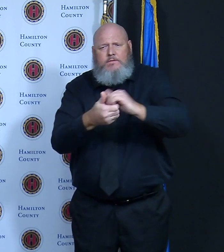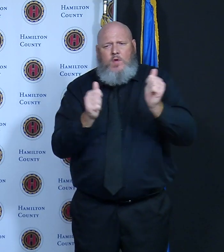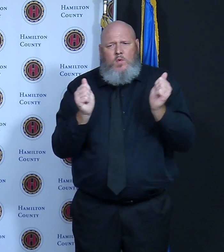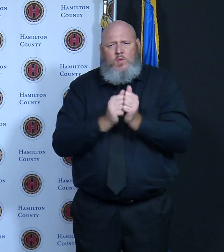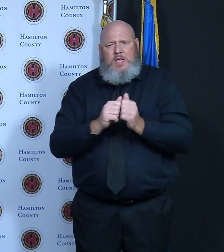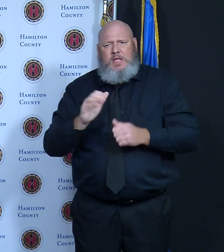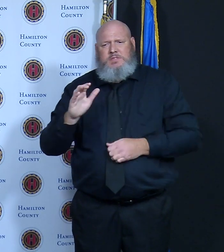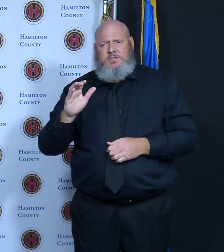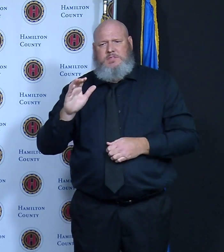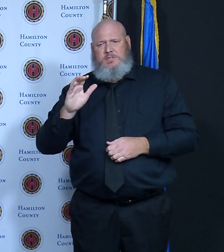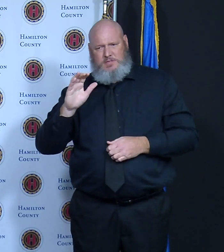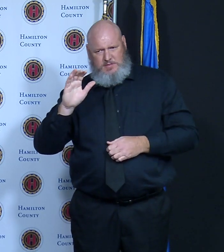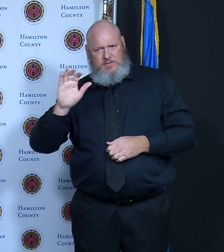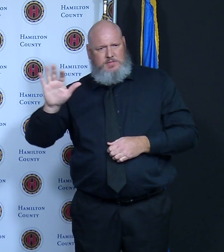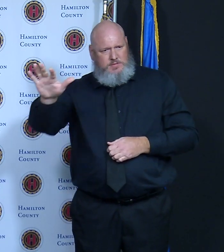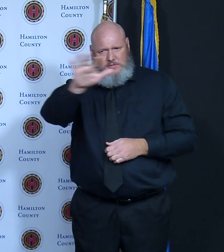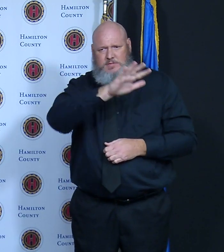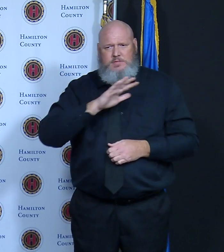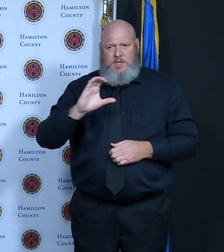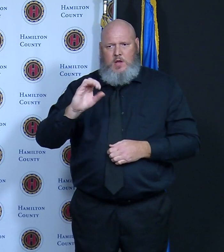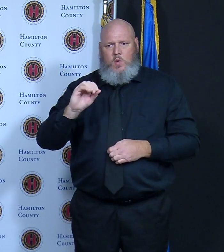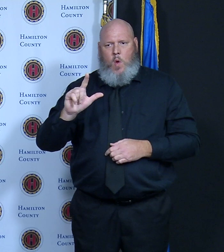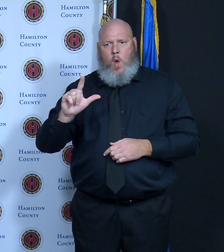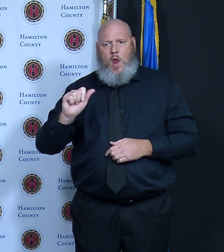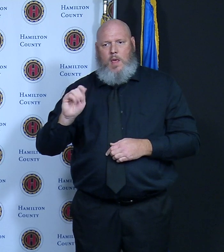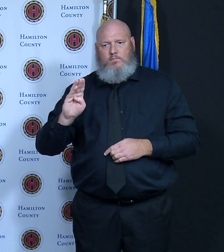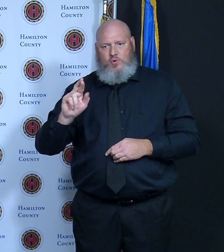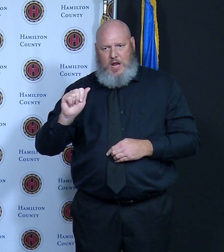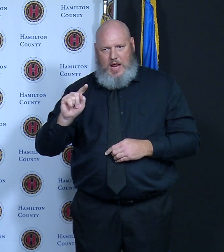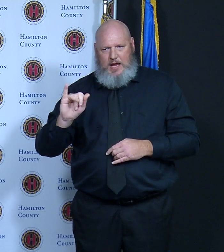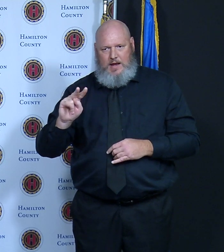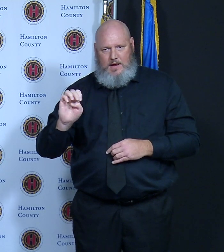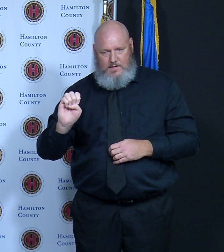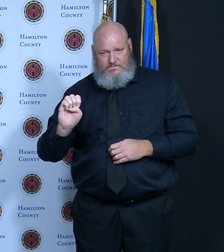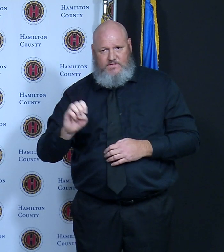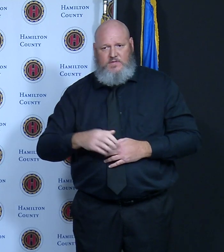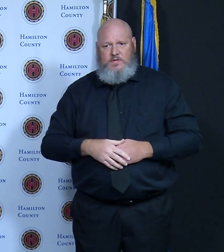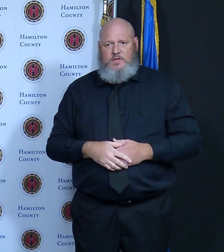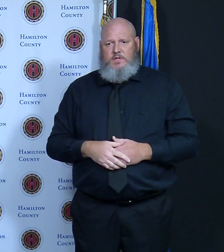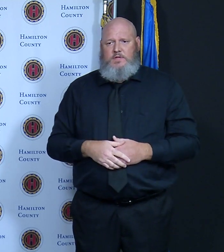that have formed a collaborative so that they can respond collectively in a time